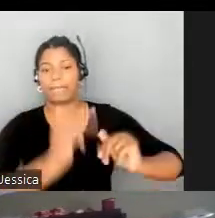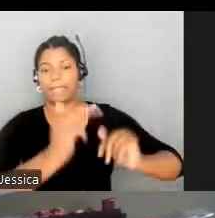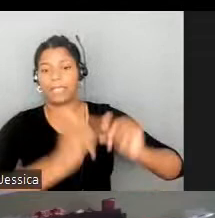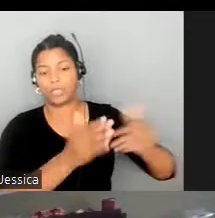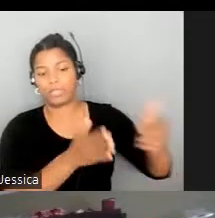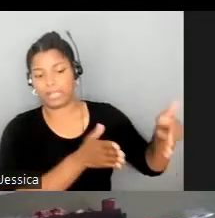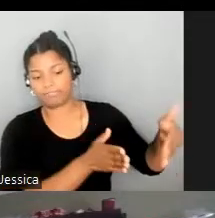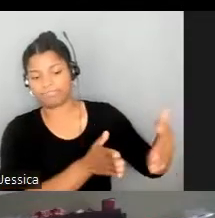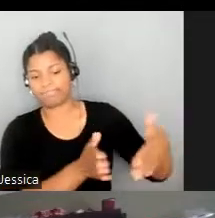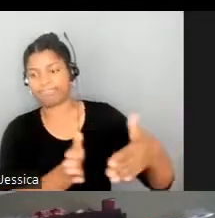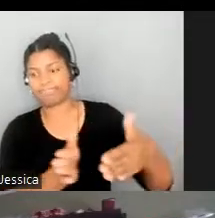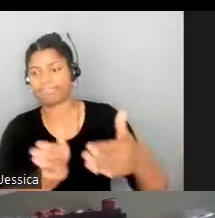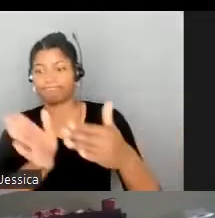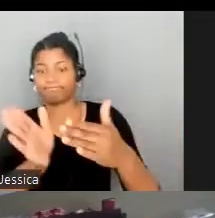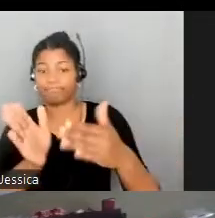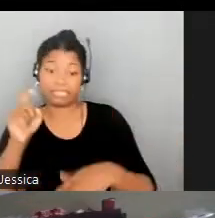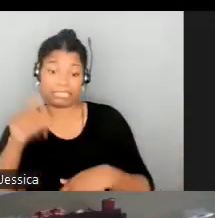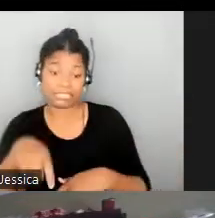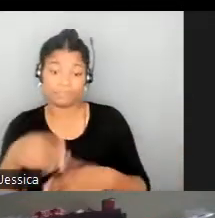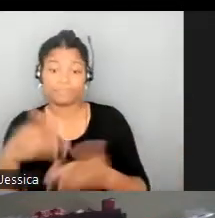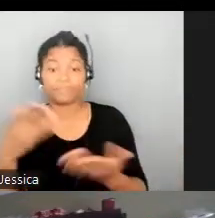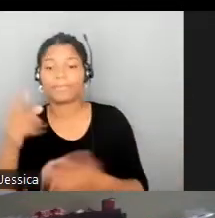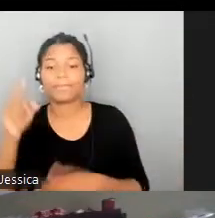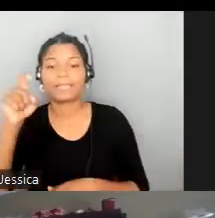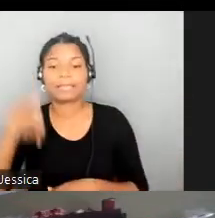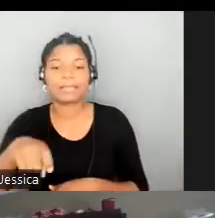Maybe they needed Meals on Wheels or something like that.